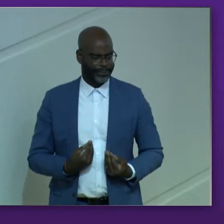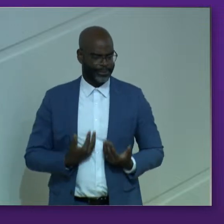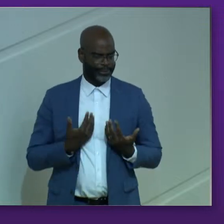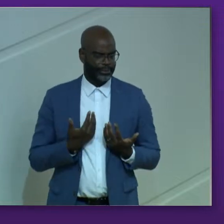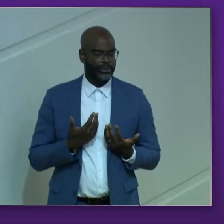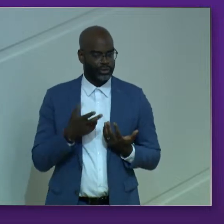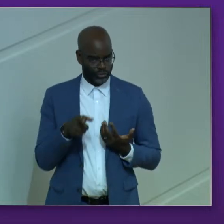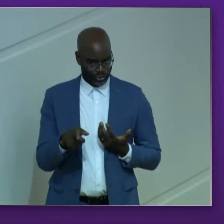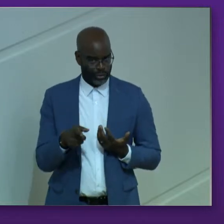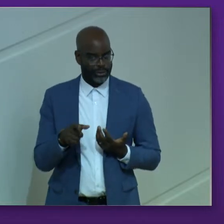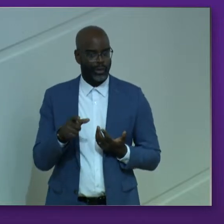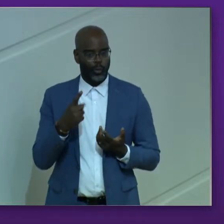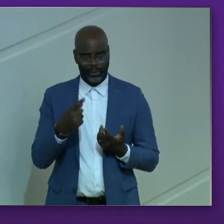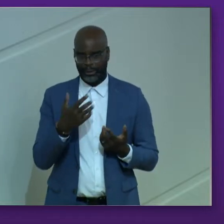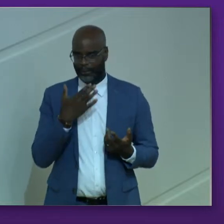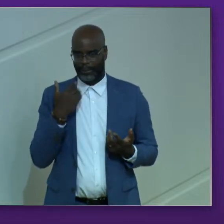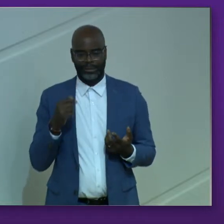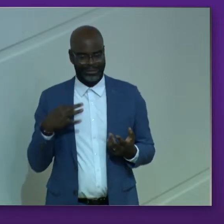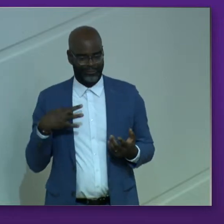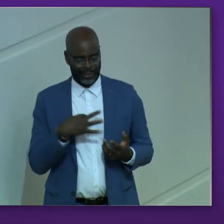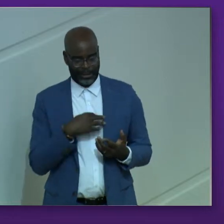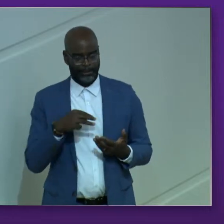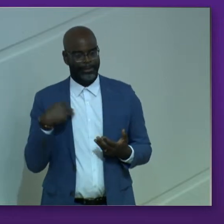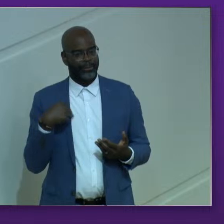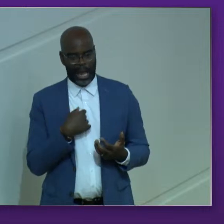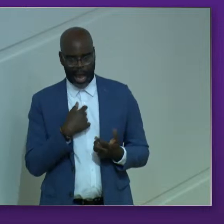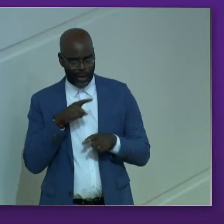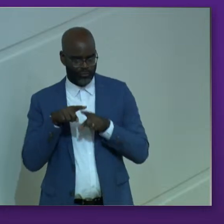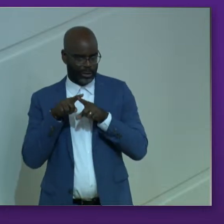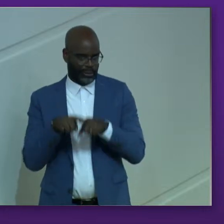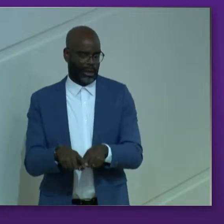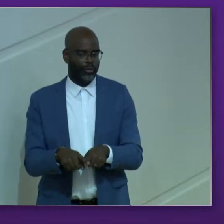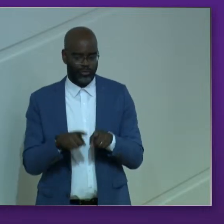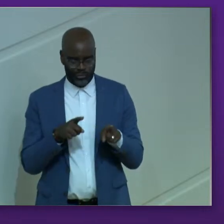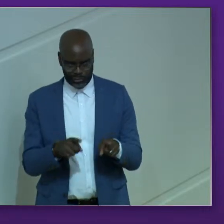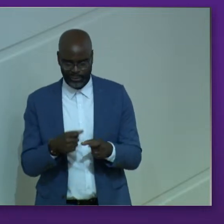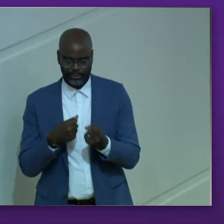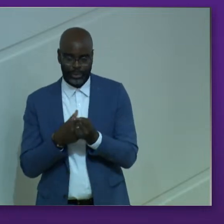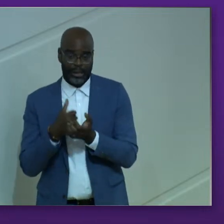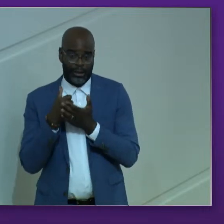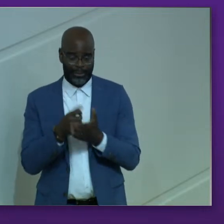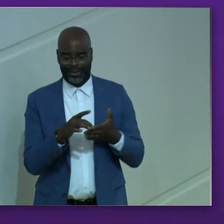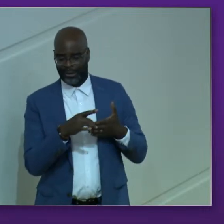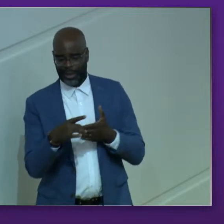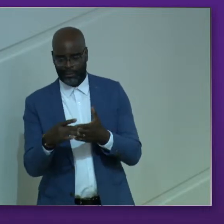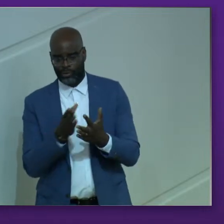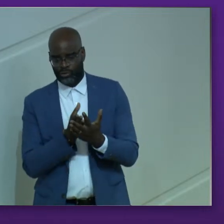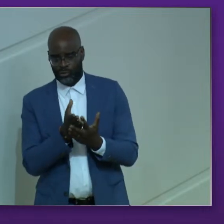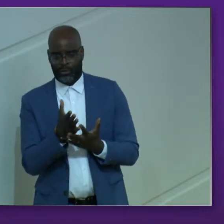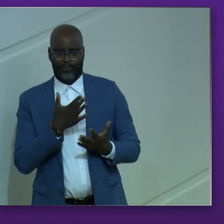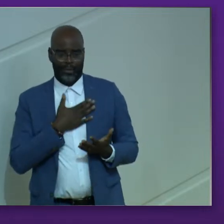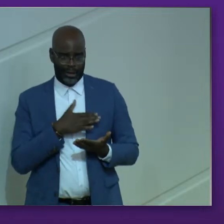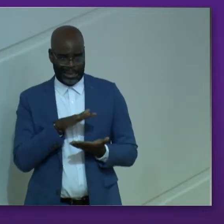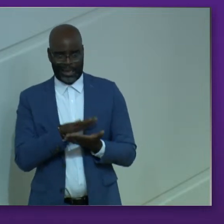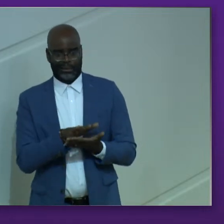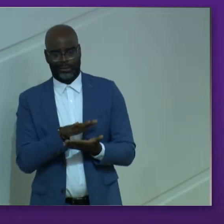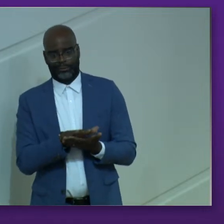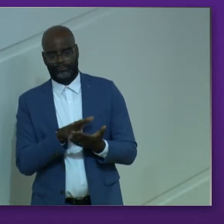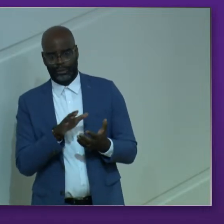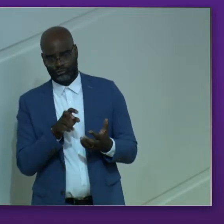THIS KIND OF DEDICATION ISN'T SOMETHING THAT I ADMIRE SO MUCH AND IT MAKES HER ONE OF THE